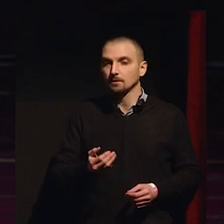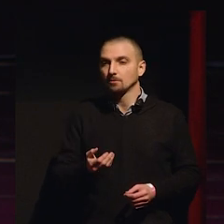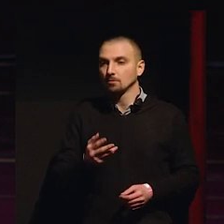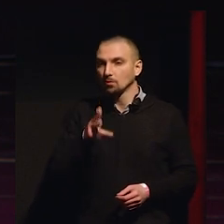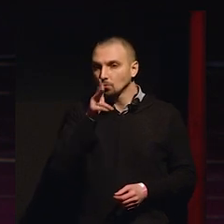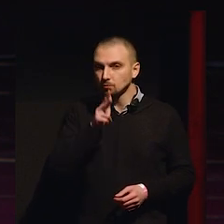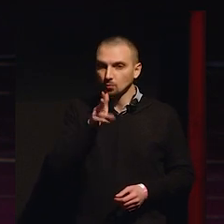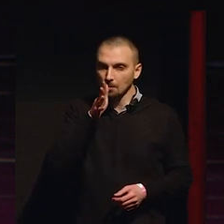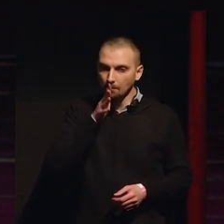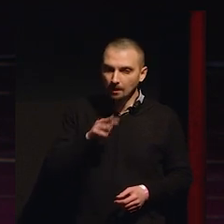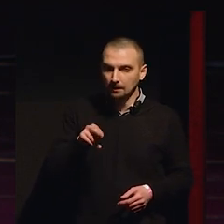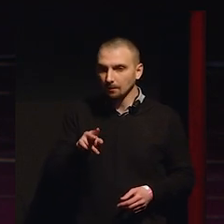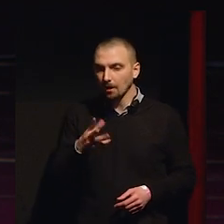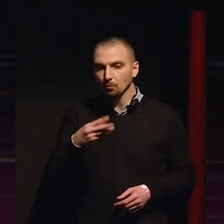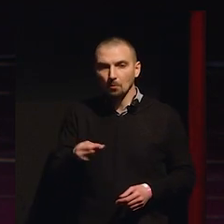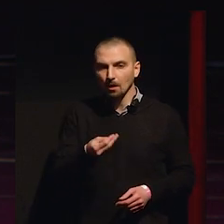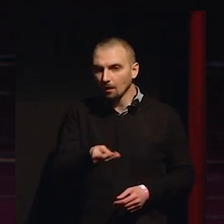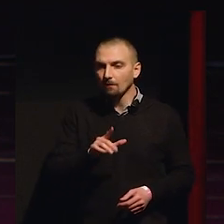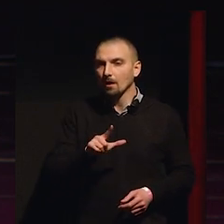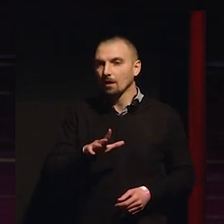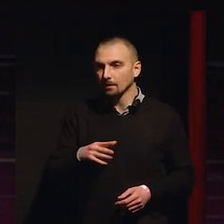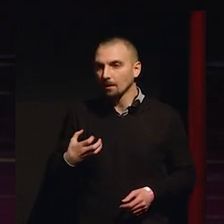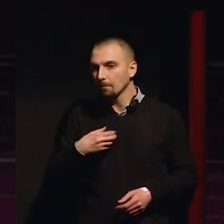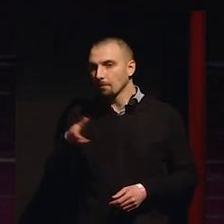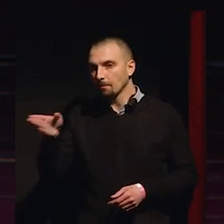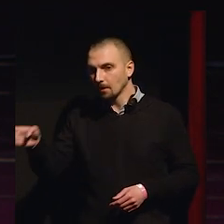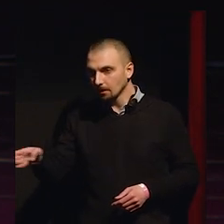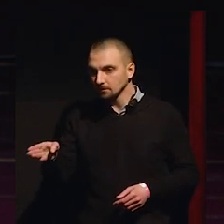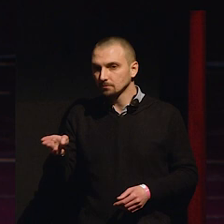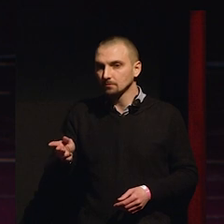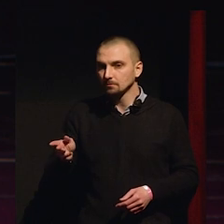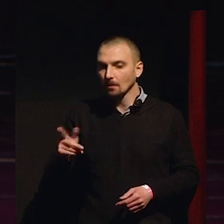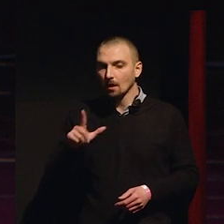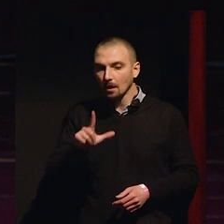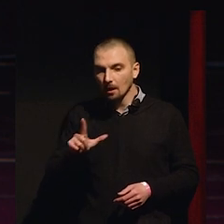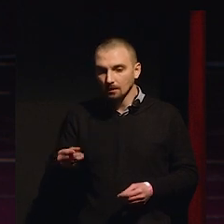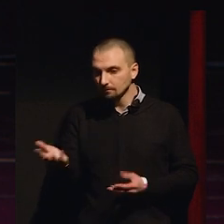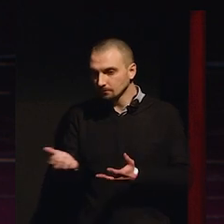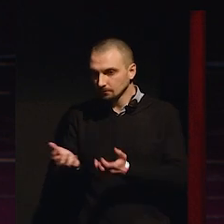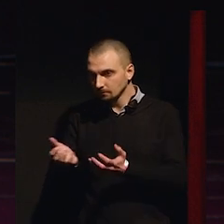as a retirement gift, they gave money to the neighborhood shop owners, and women in need went there